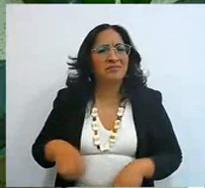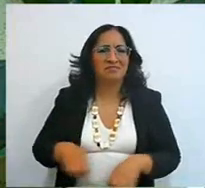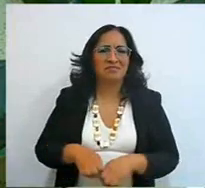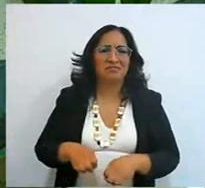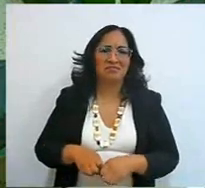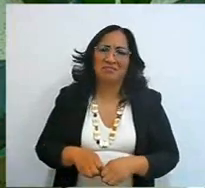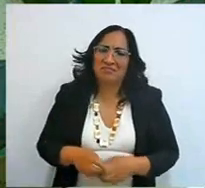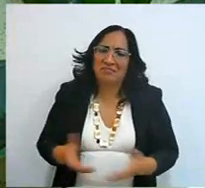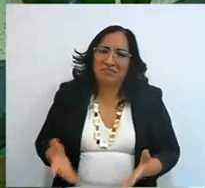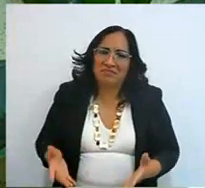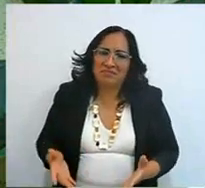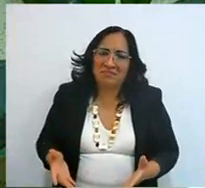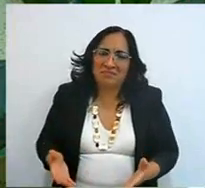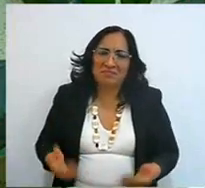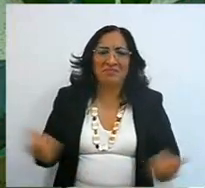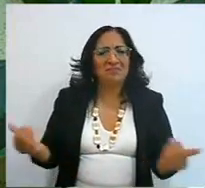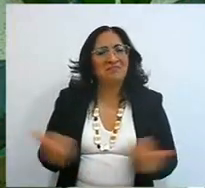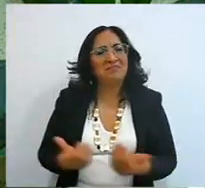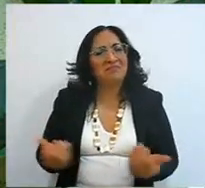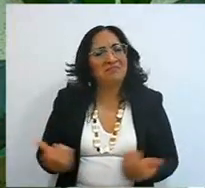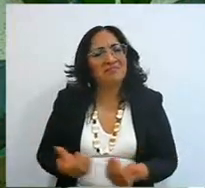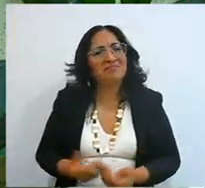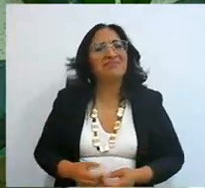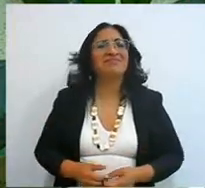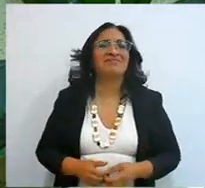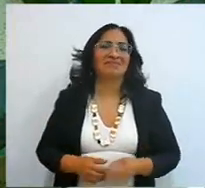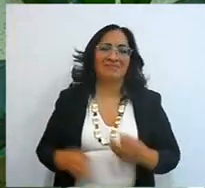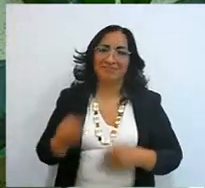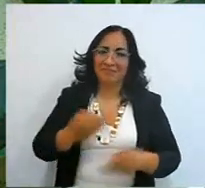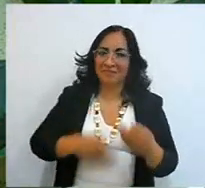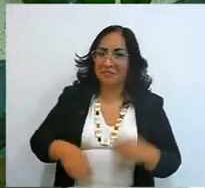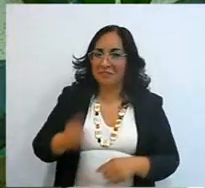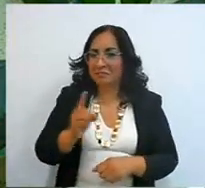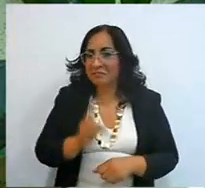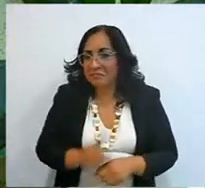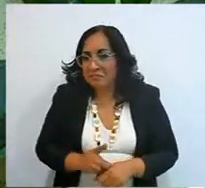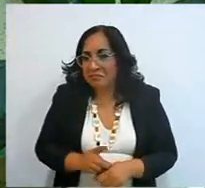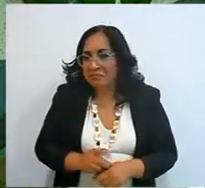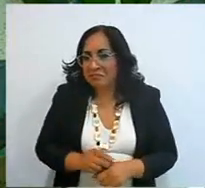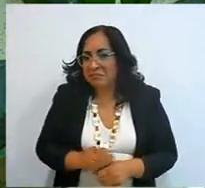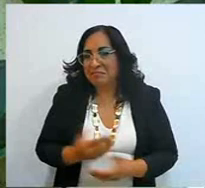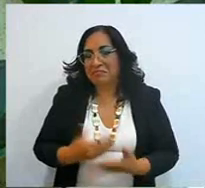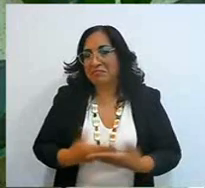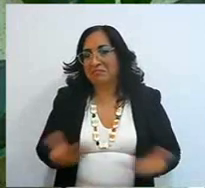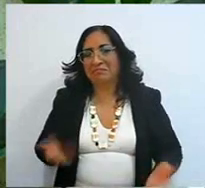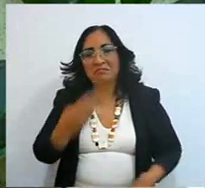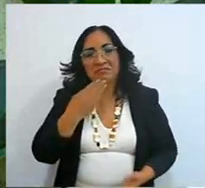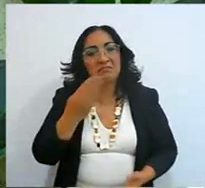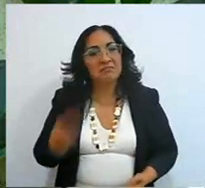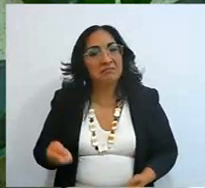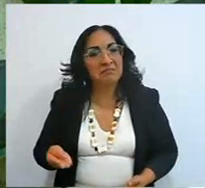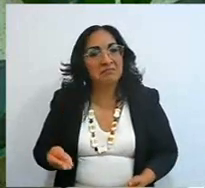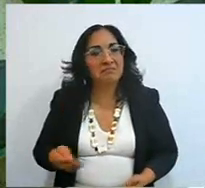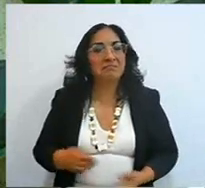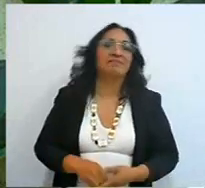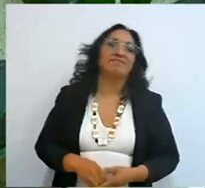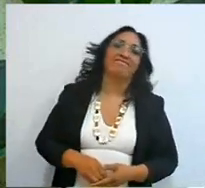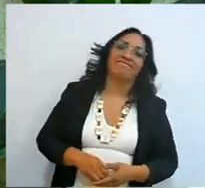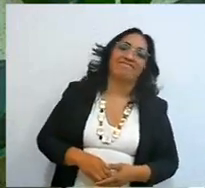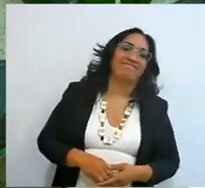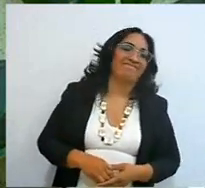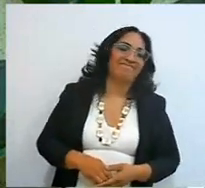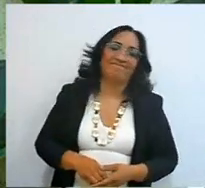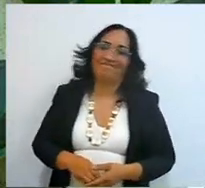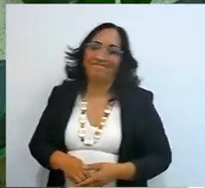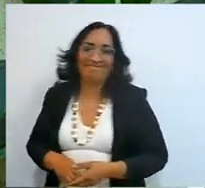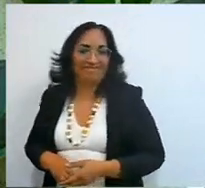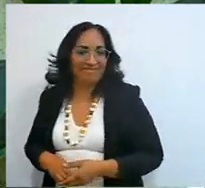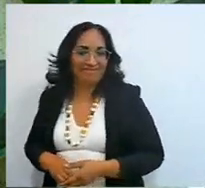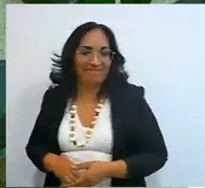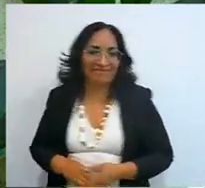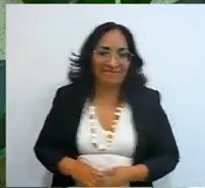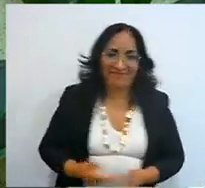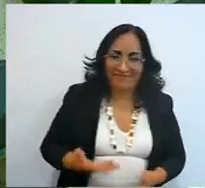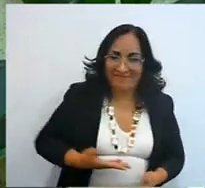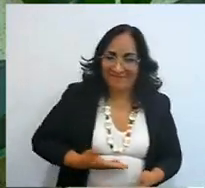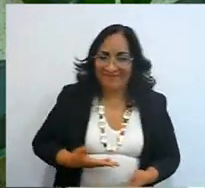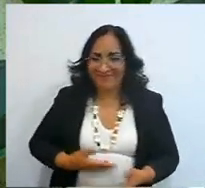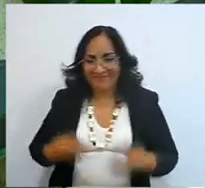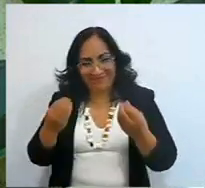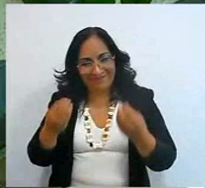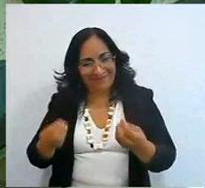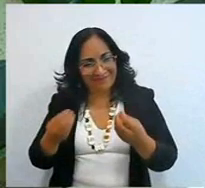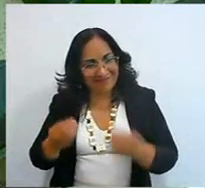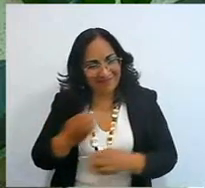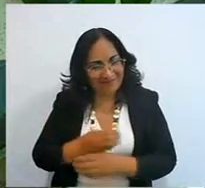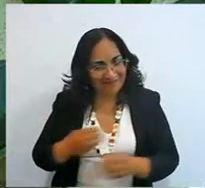I mean, it's the best instruction they can give you, really, now, excuses, excuses we have plenty of,